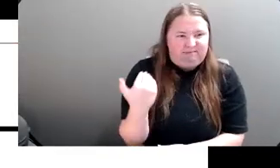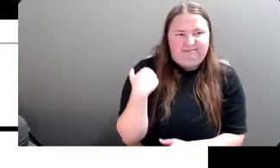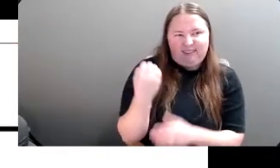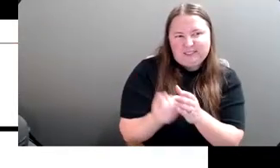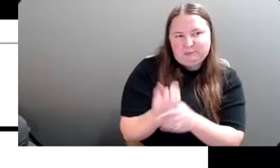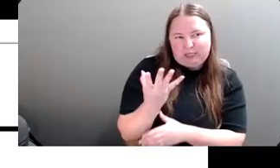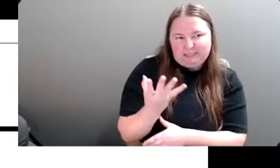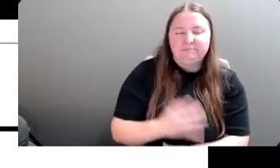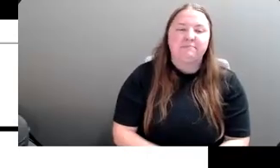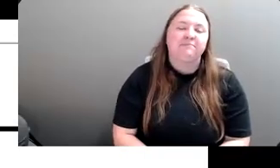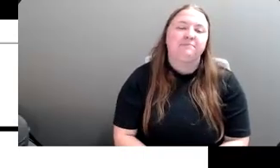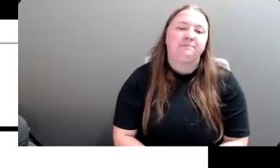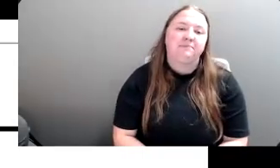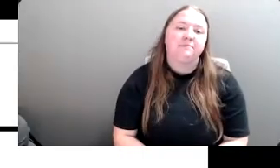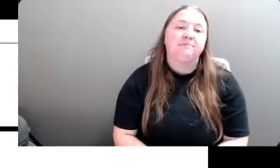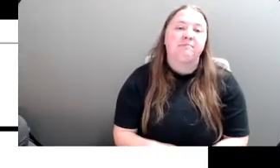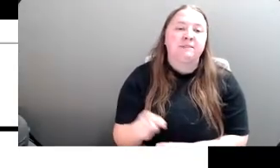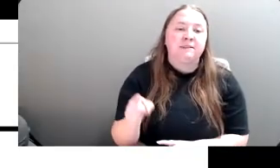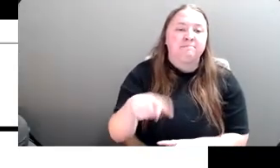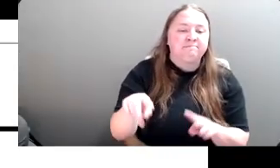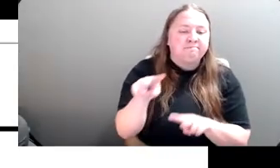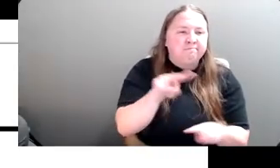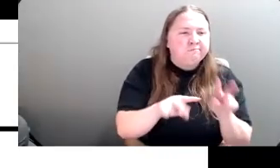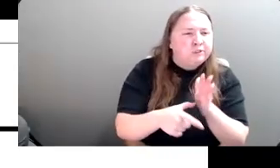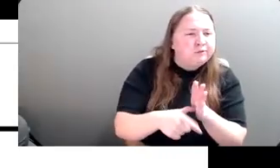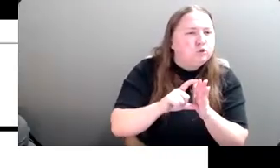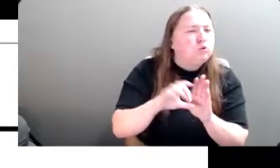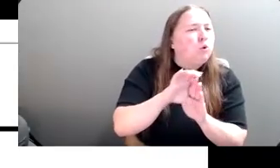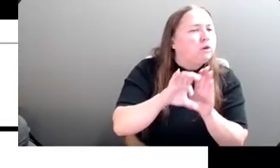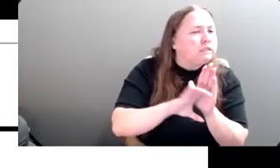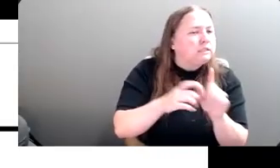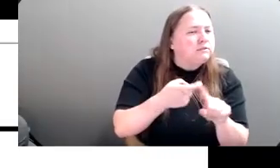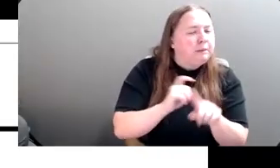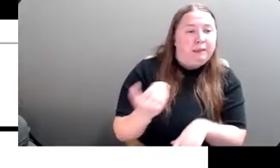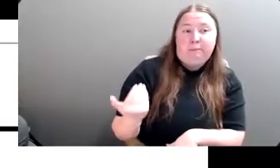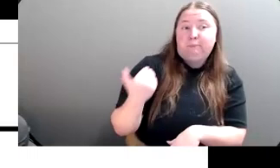and they reviewed courses from the previous semester.